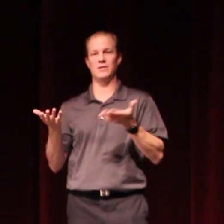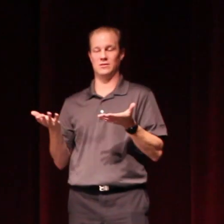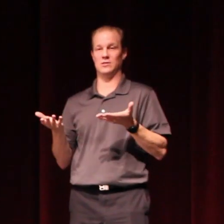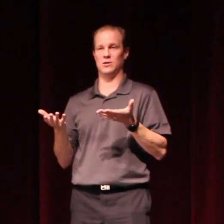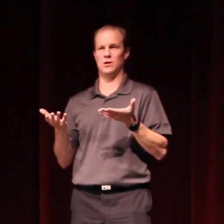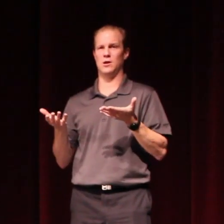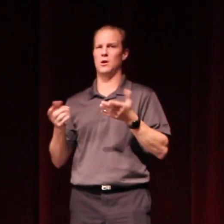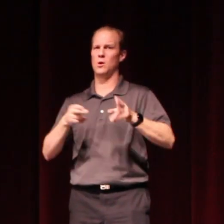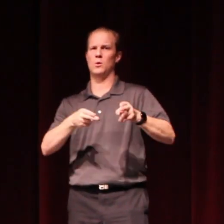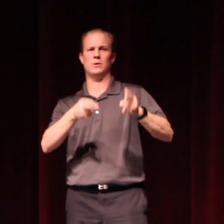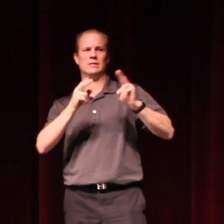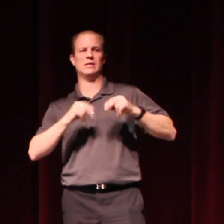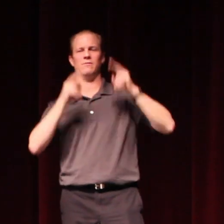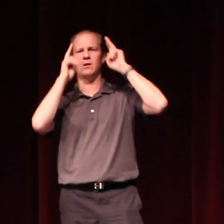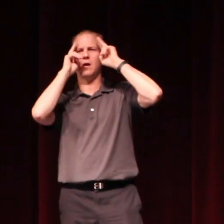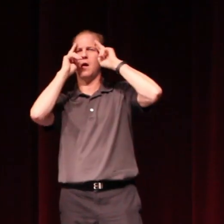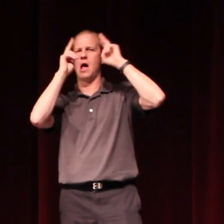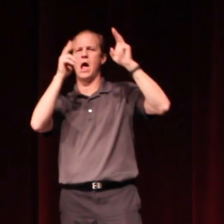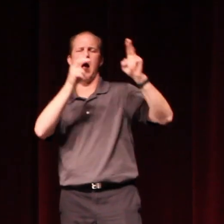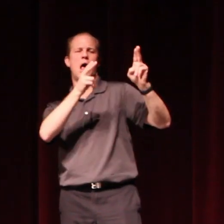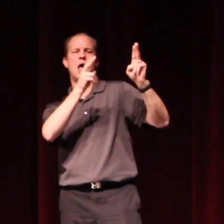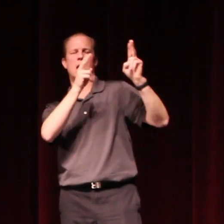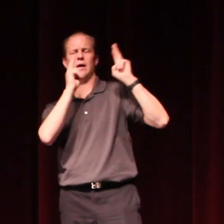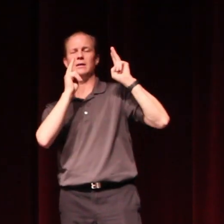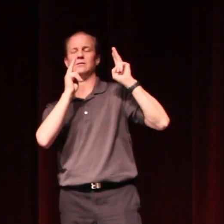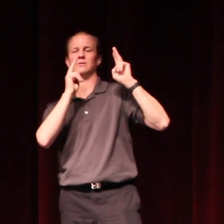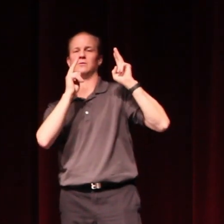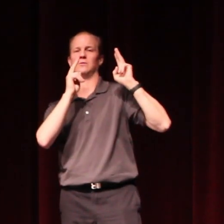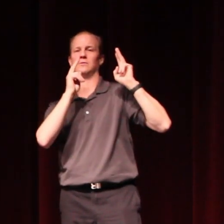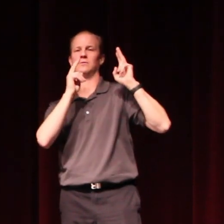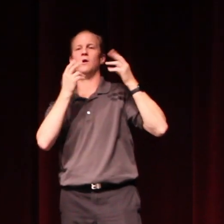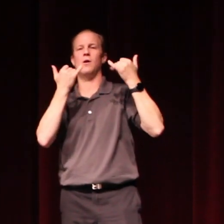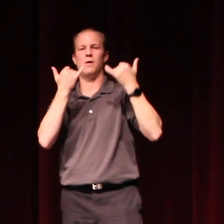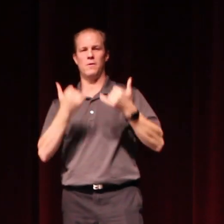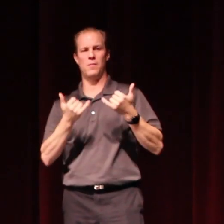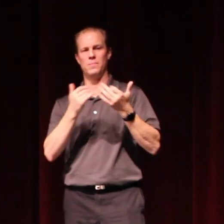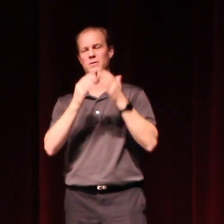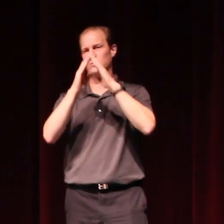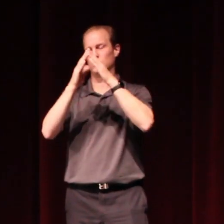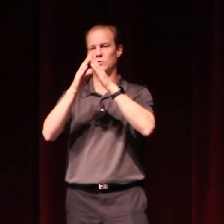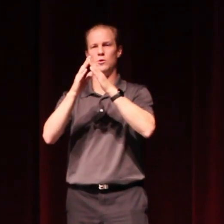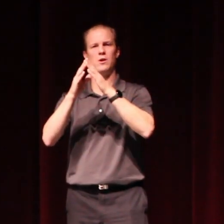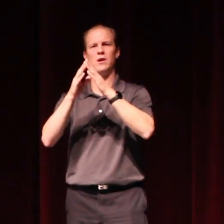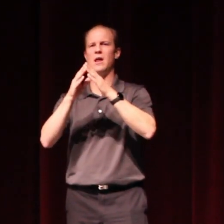honor of this community and also a great education, a great degree,